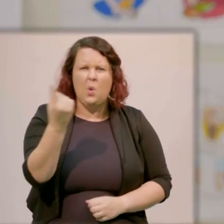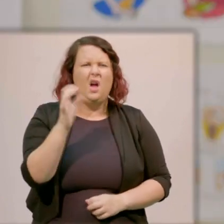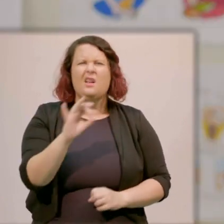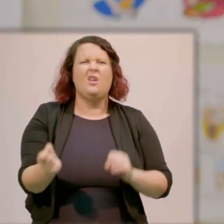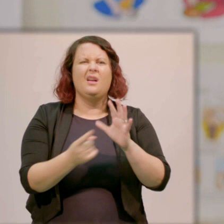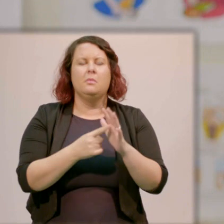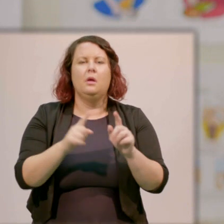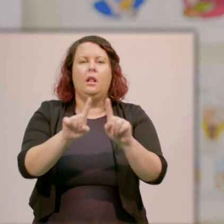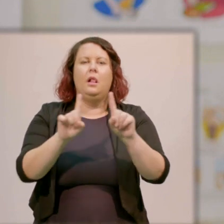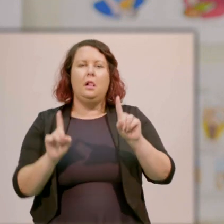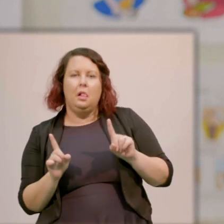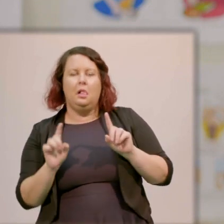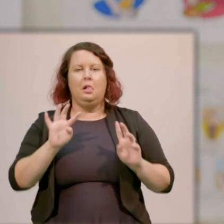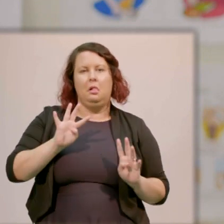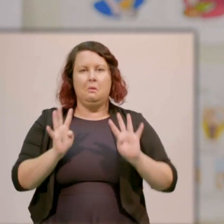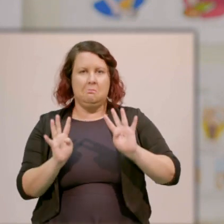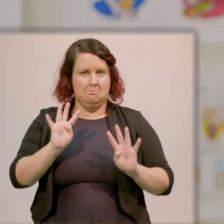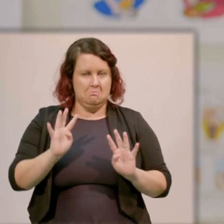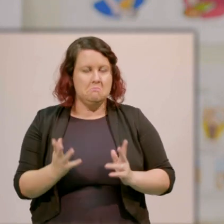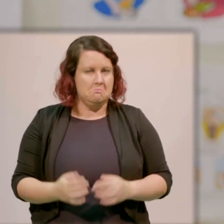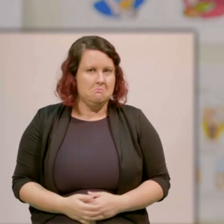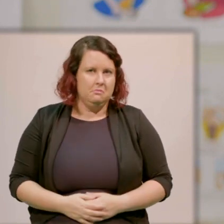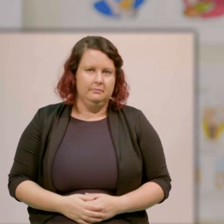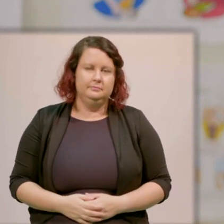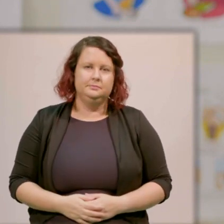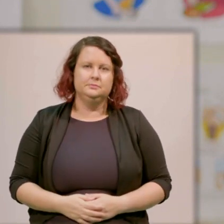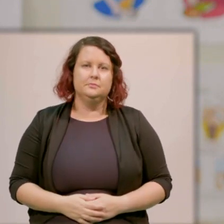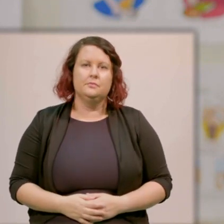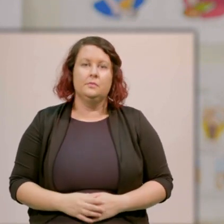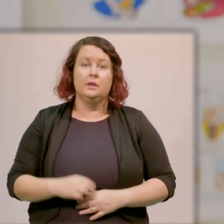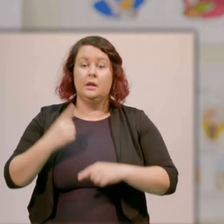or the front of the picture. Less important characters are often in the background.